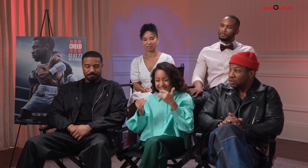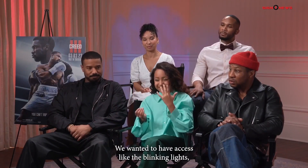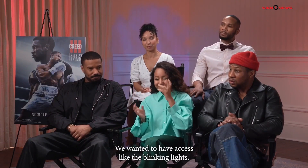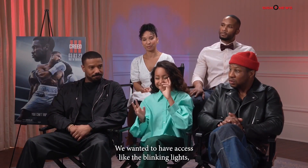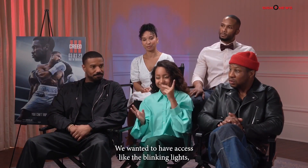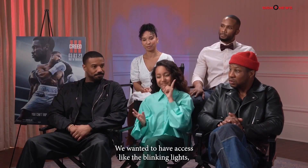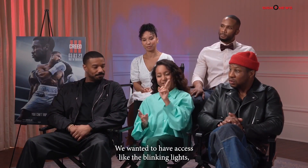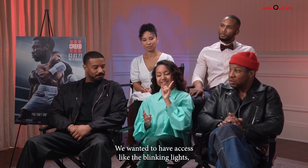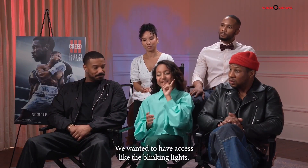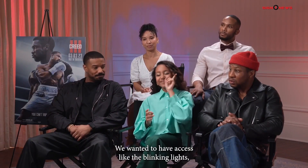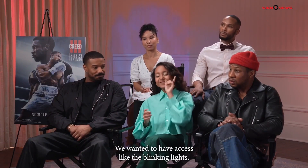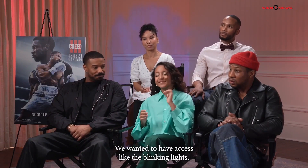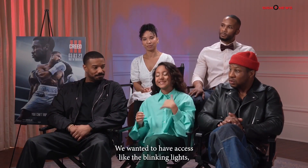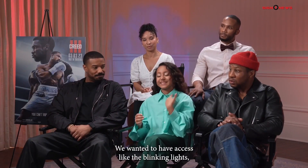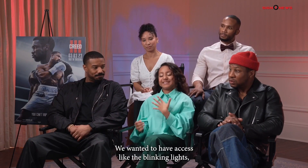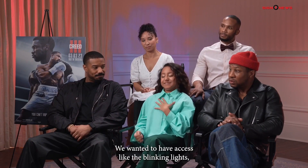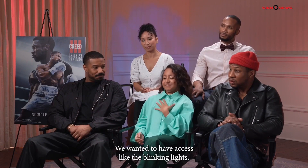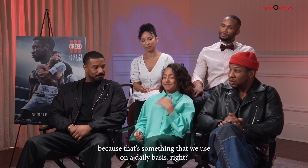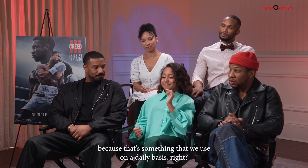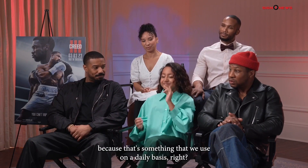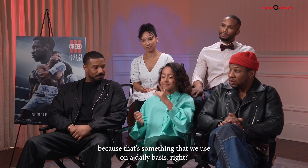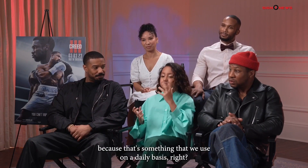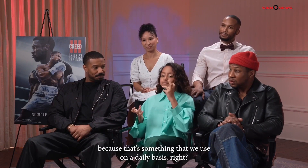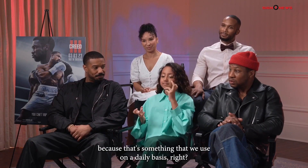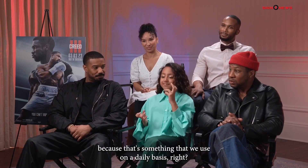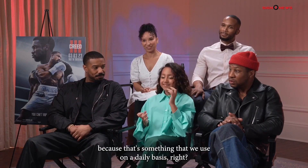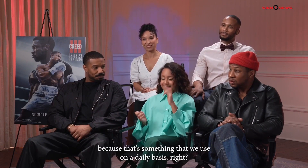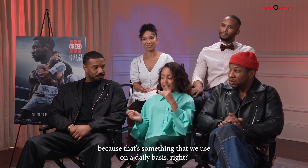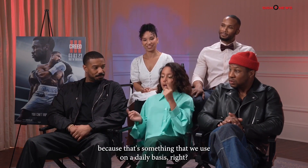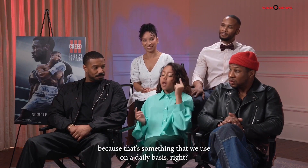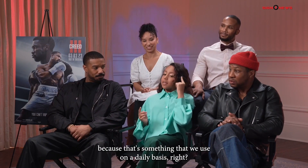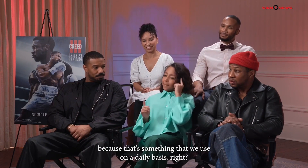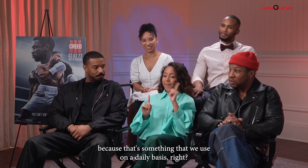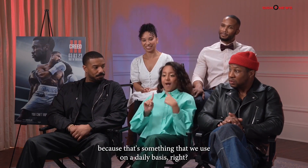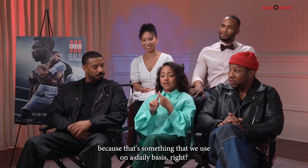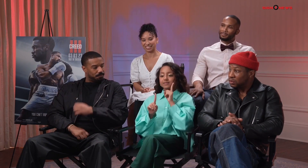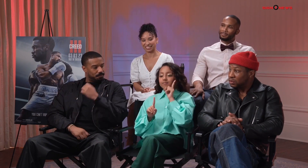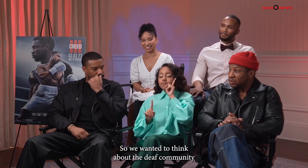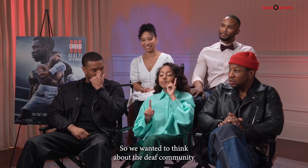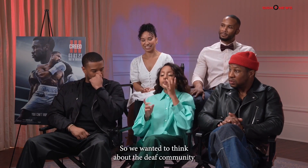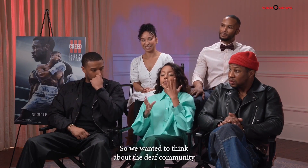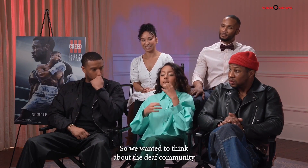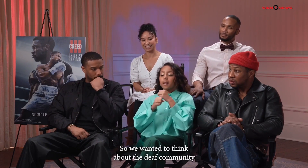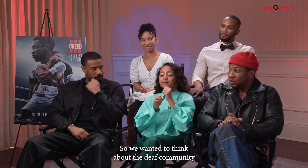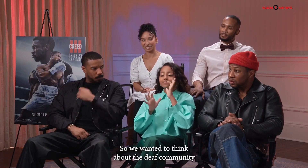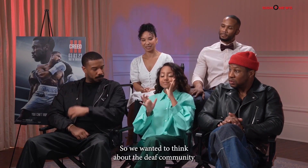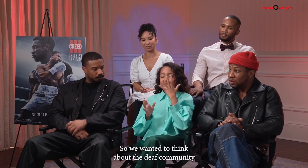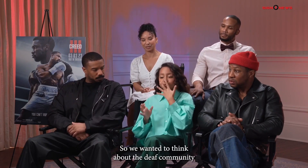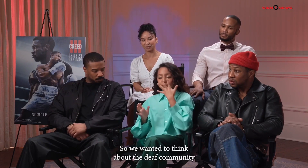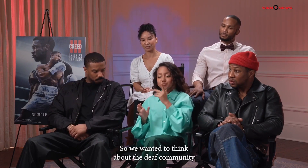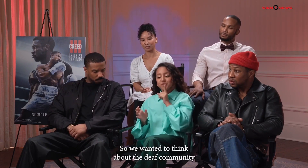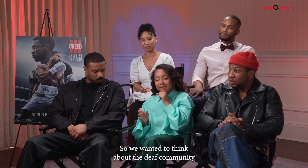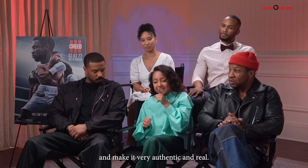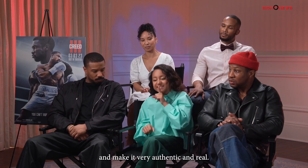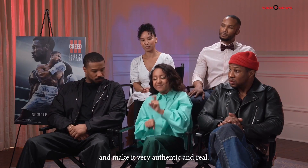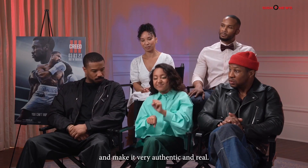health surveys over a dozen wells are being drained around the site of the spill to track